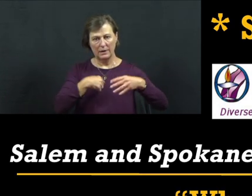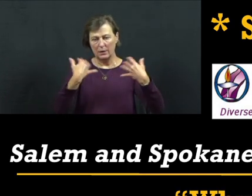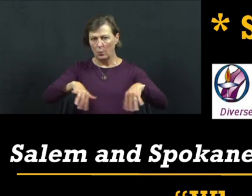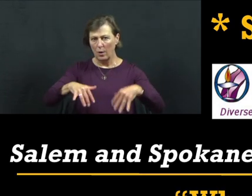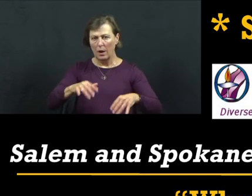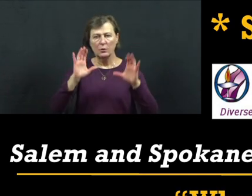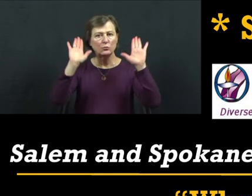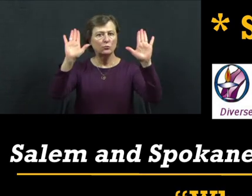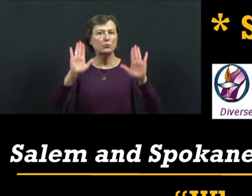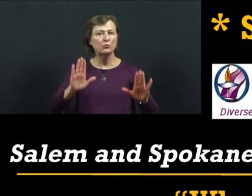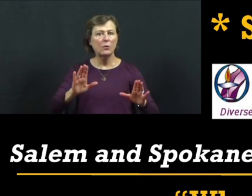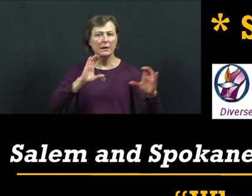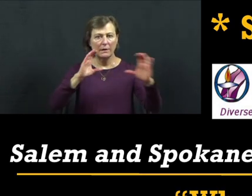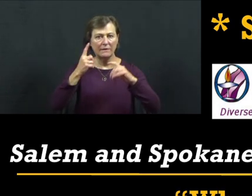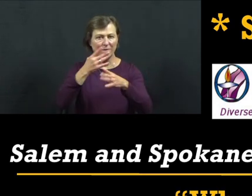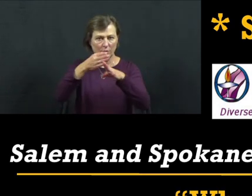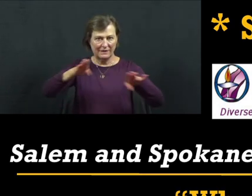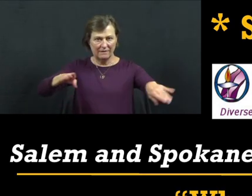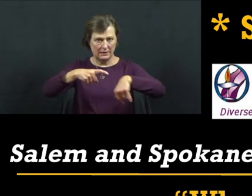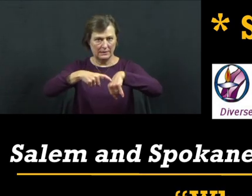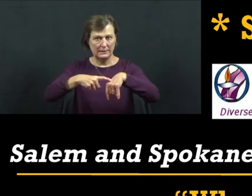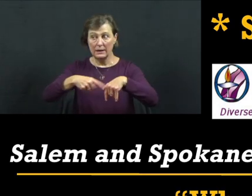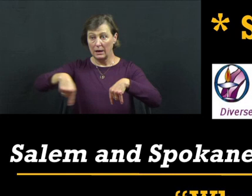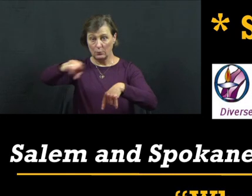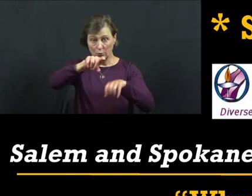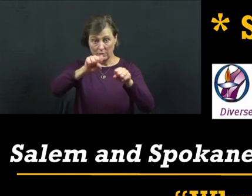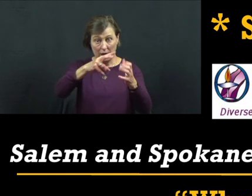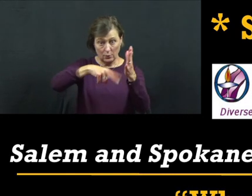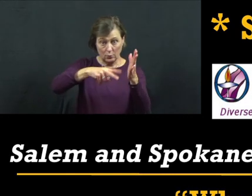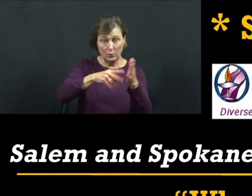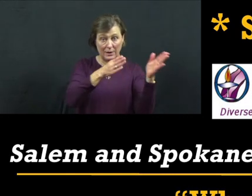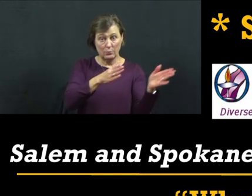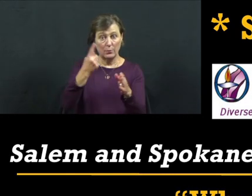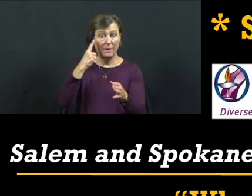for members to read in preparation for our service next Sunday,